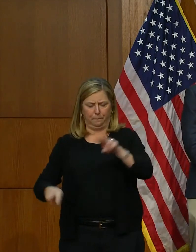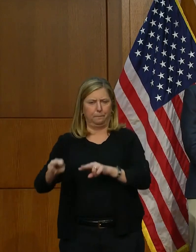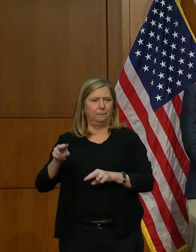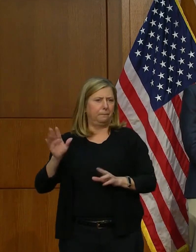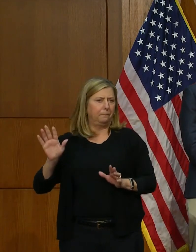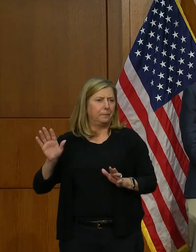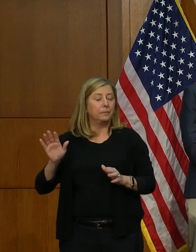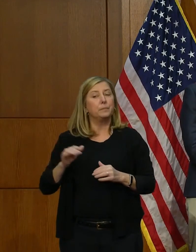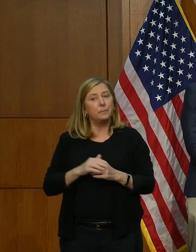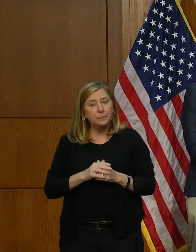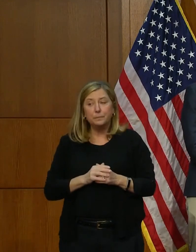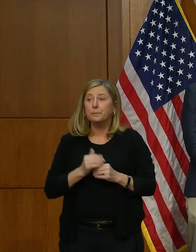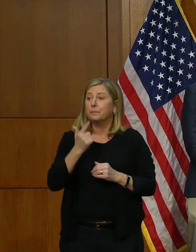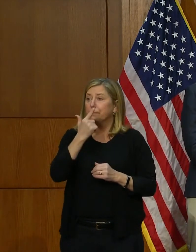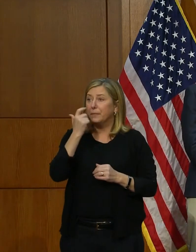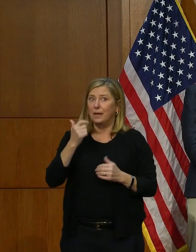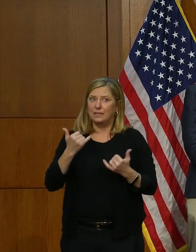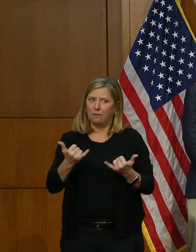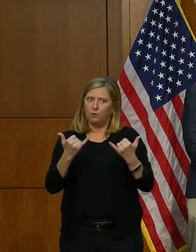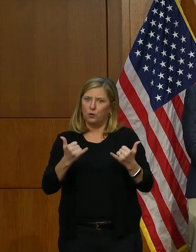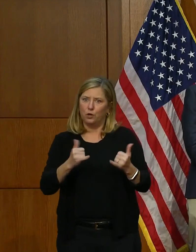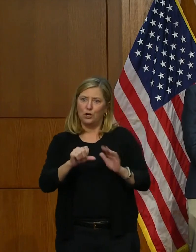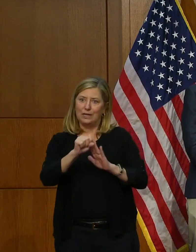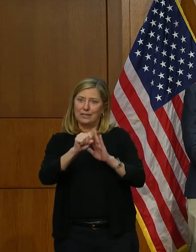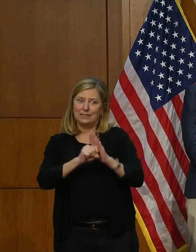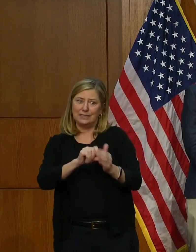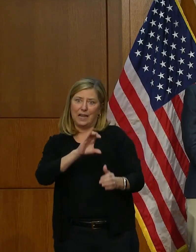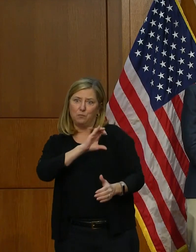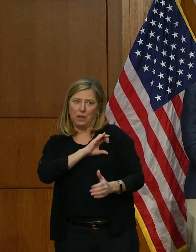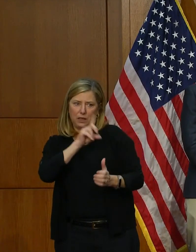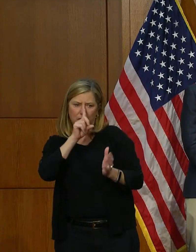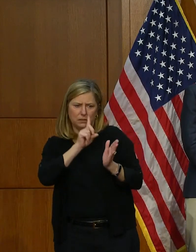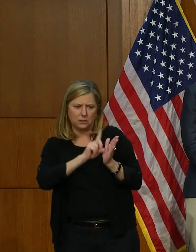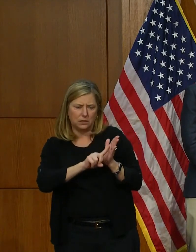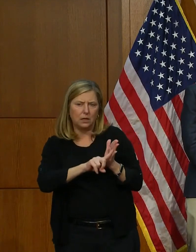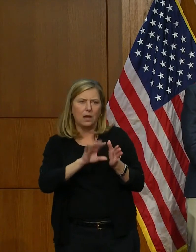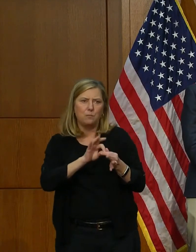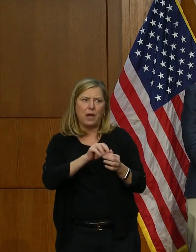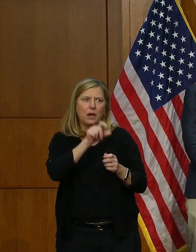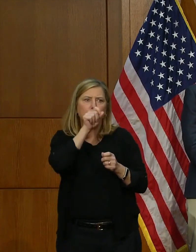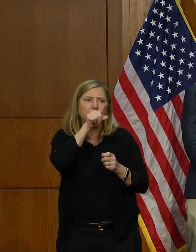COME IN HERE AND TAKE A LOOK AT IT. AND BECAUSE OF THE FACT THAT THERE'S AN ACTIVE STATE